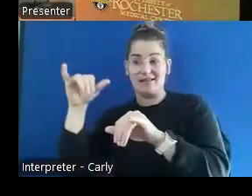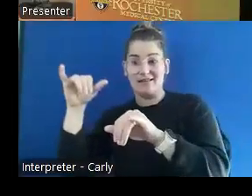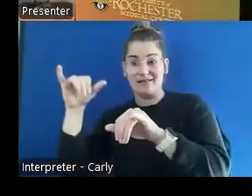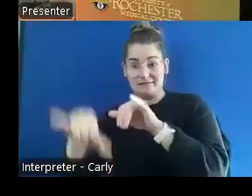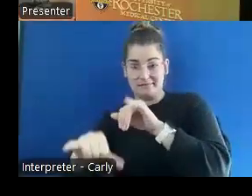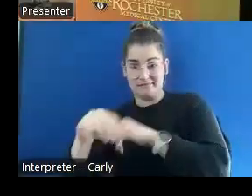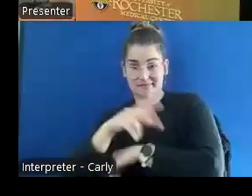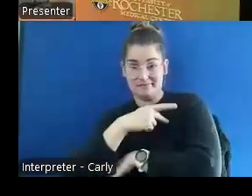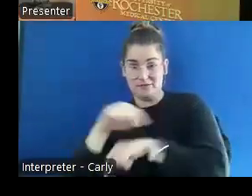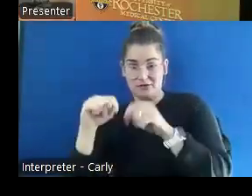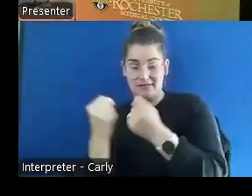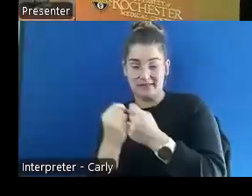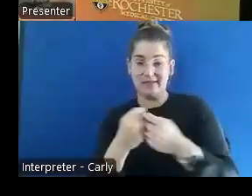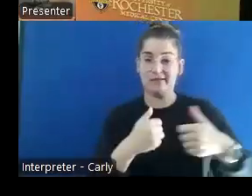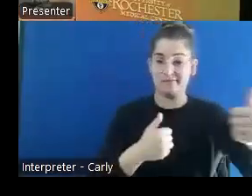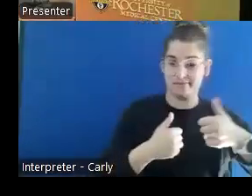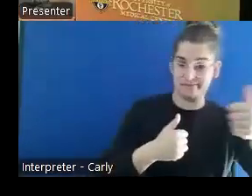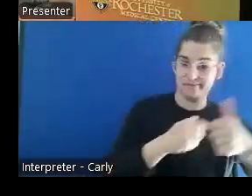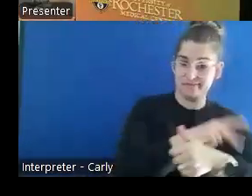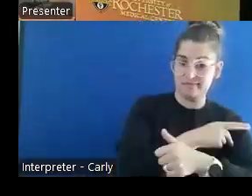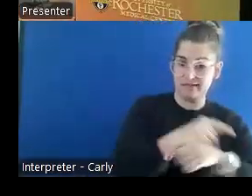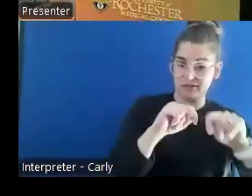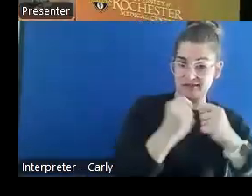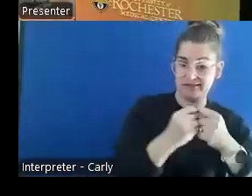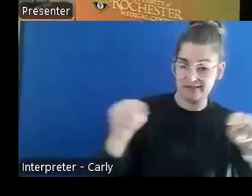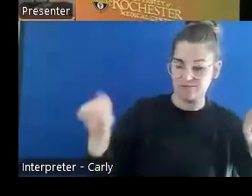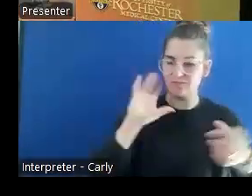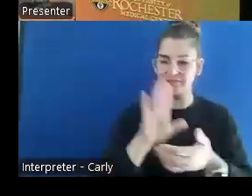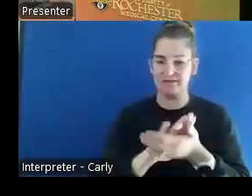one of our quality improvement initiatives at the time was to have a weekly meeting every